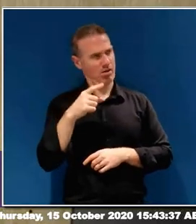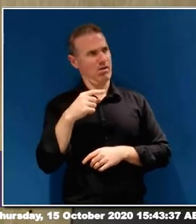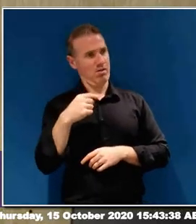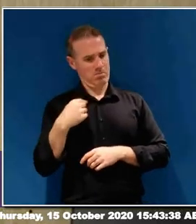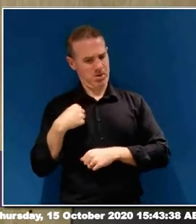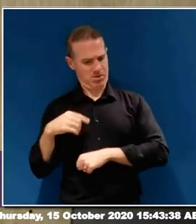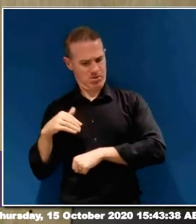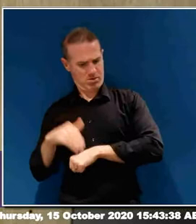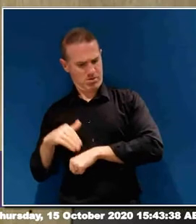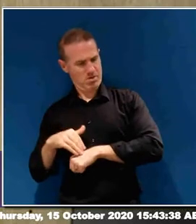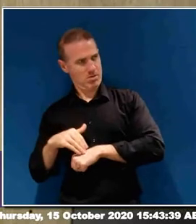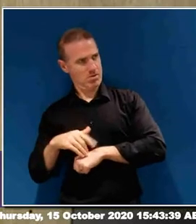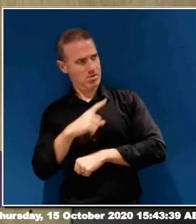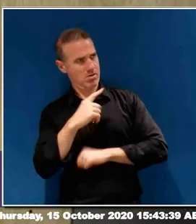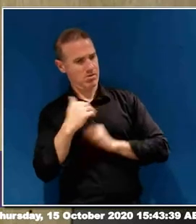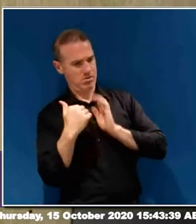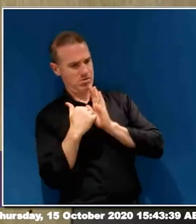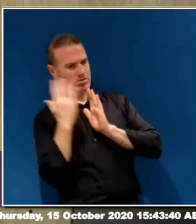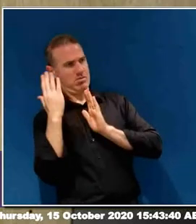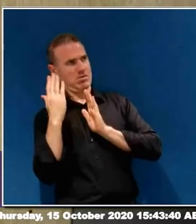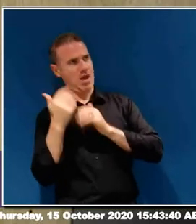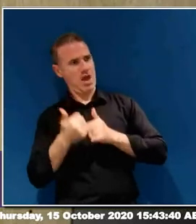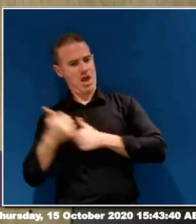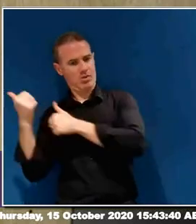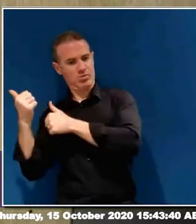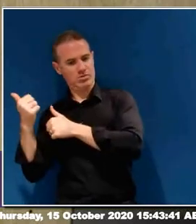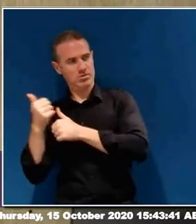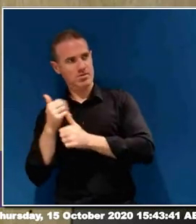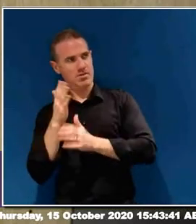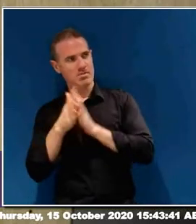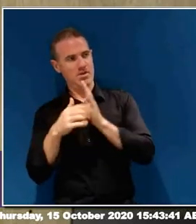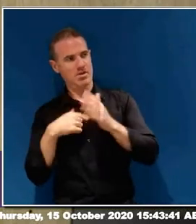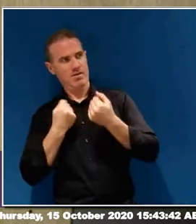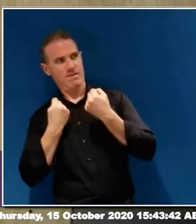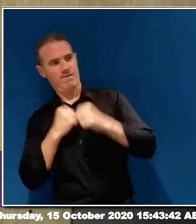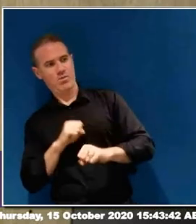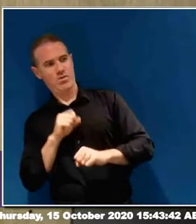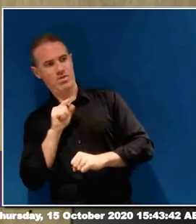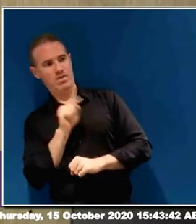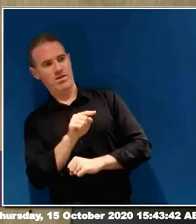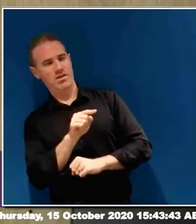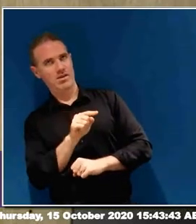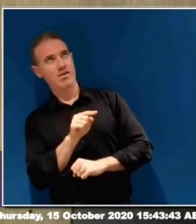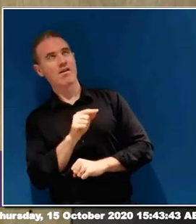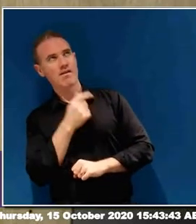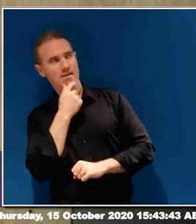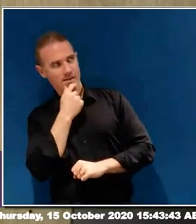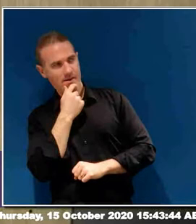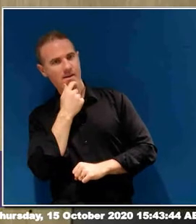So you're actually reinforcing the behaviour, potentially. OK.